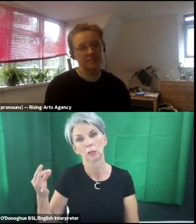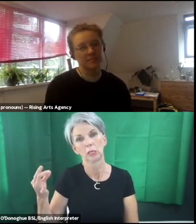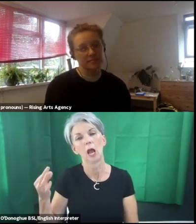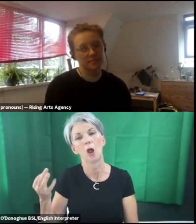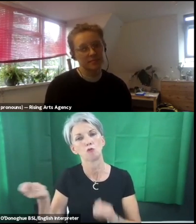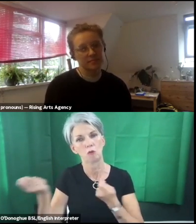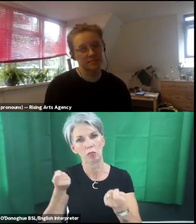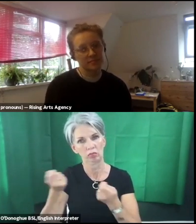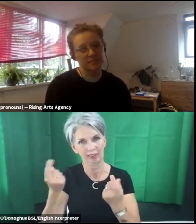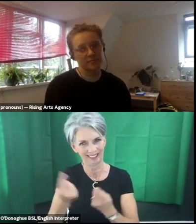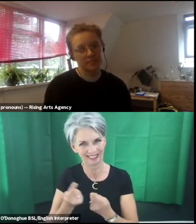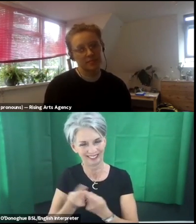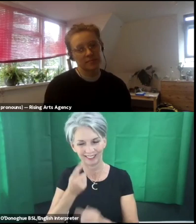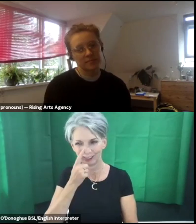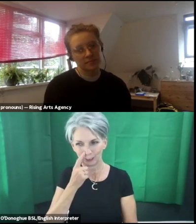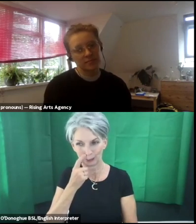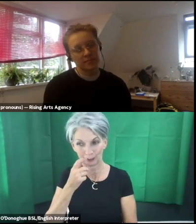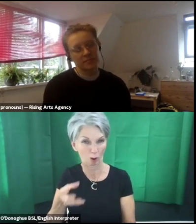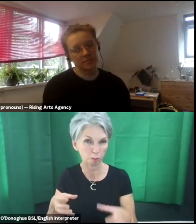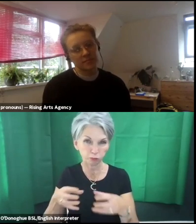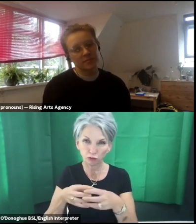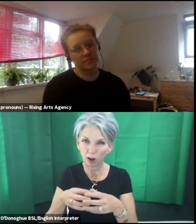So if you turned up to an ACORN branch meeting, there'll be people- there's